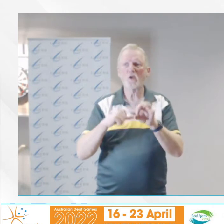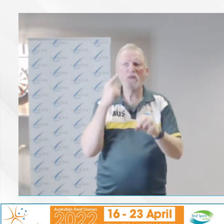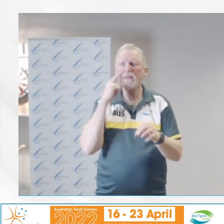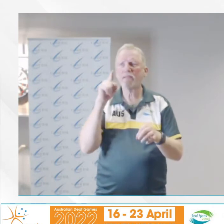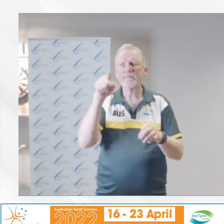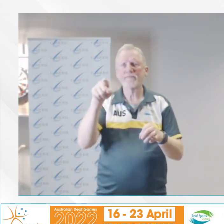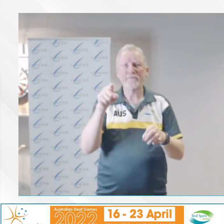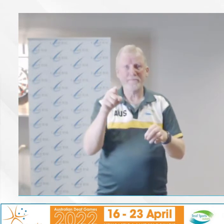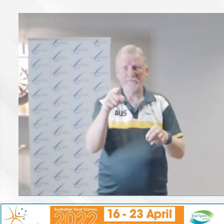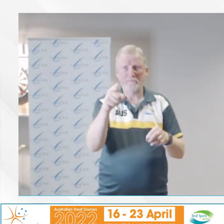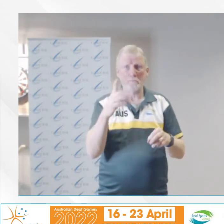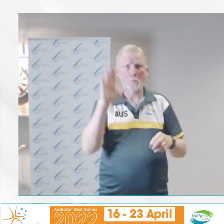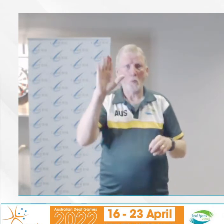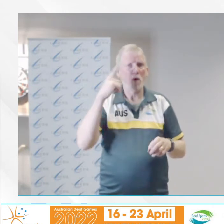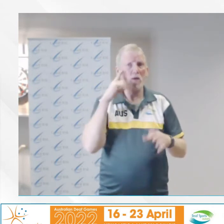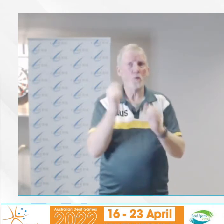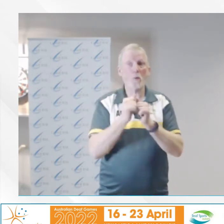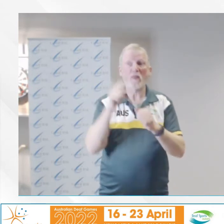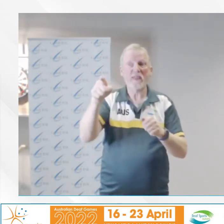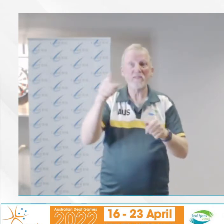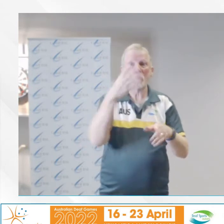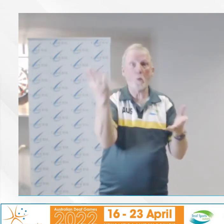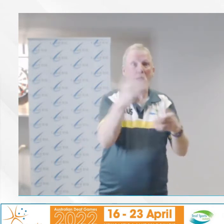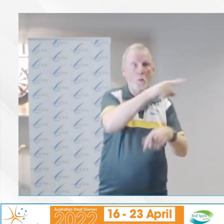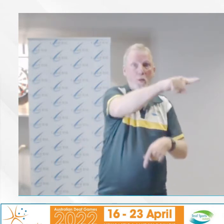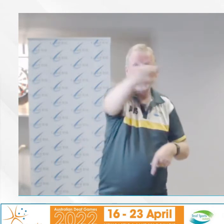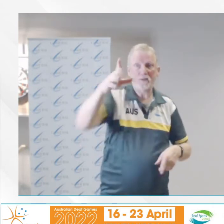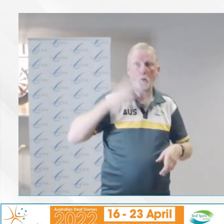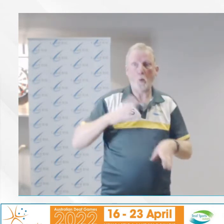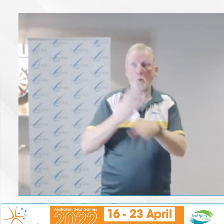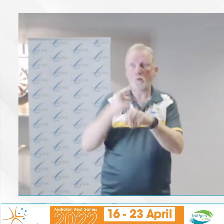okay excellent question yeah i think that's a really good suggestion